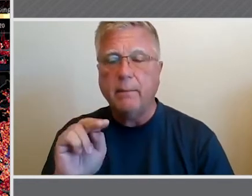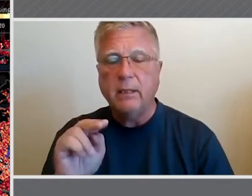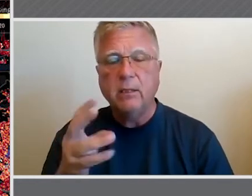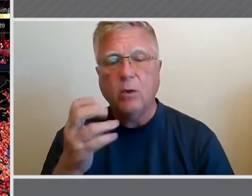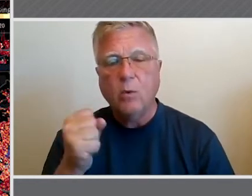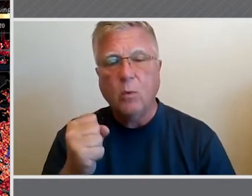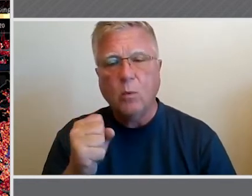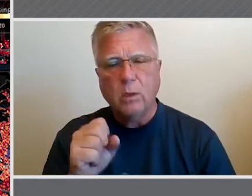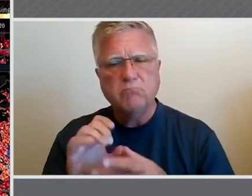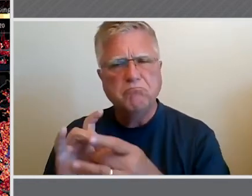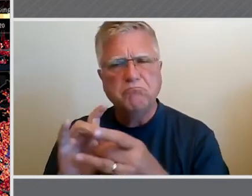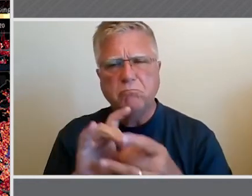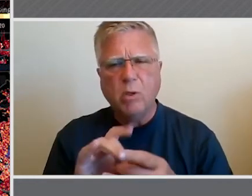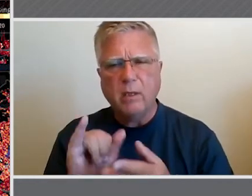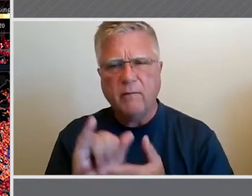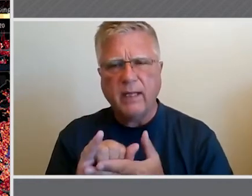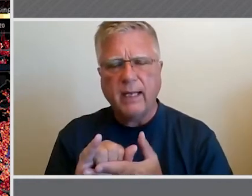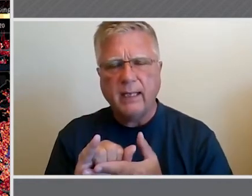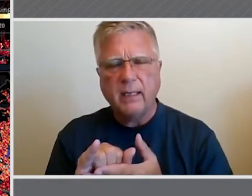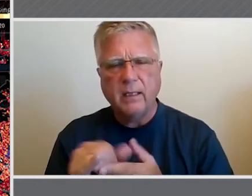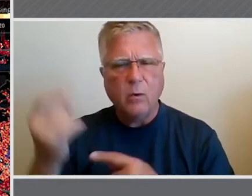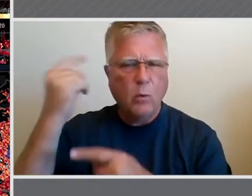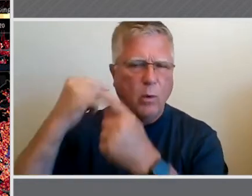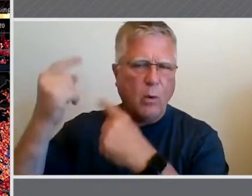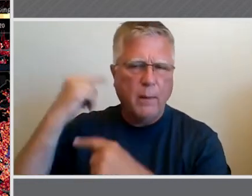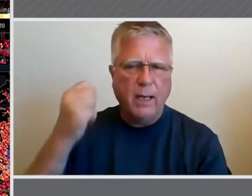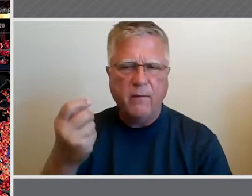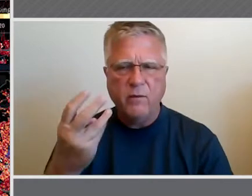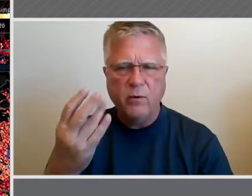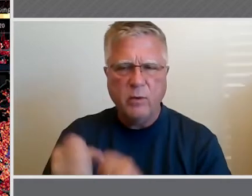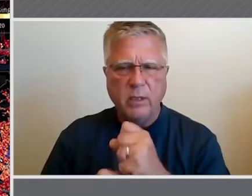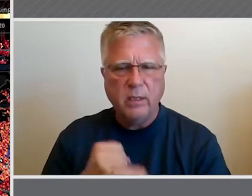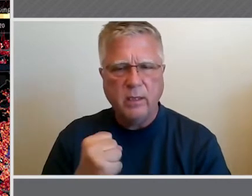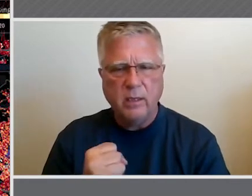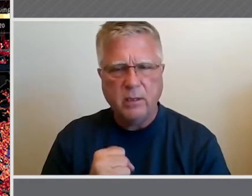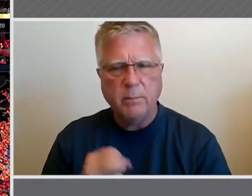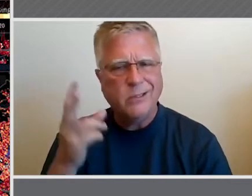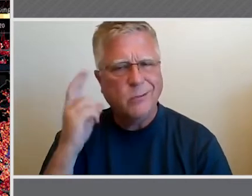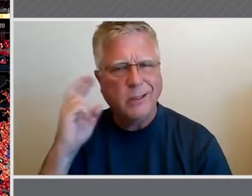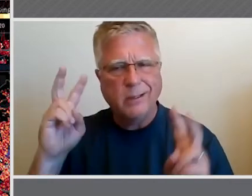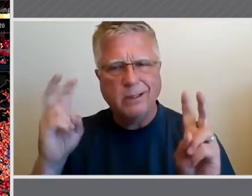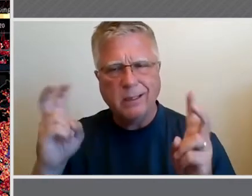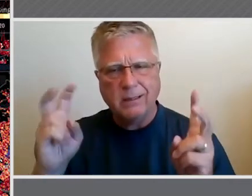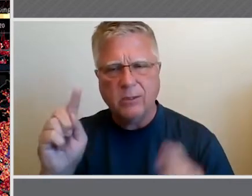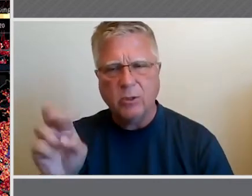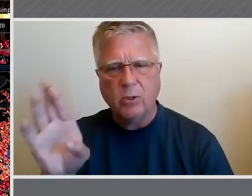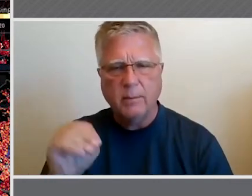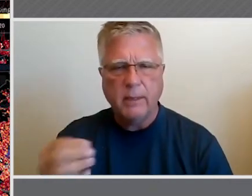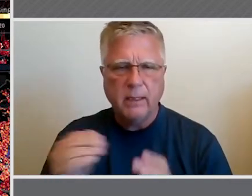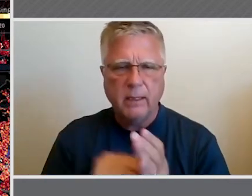part of going back a few years but you'll hear this term Affirmatively Furthering fair housing.